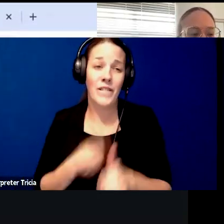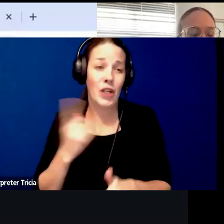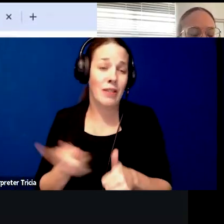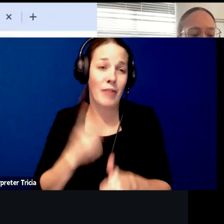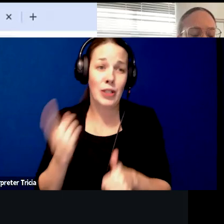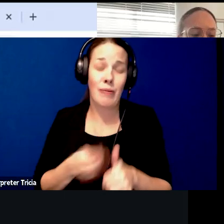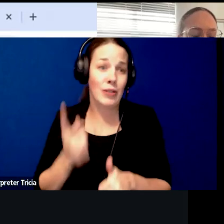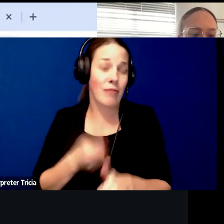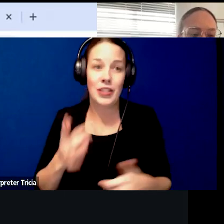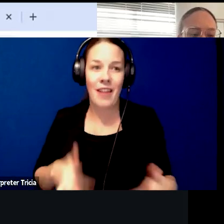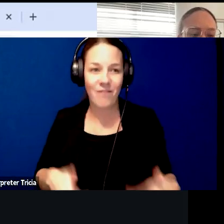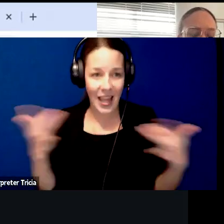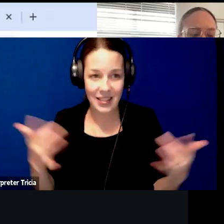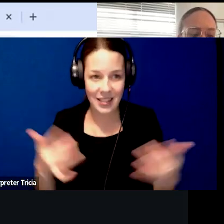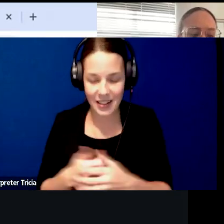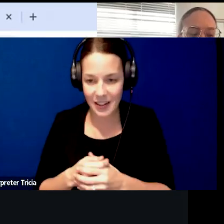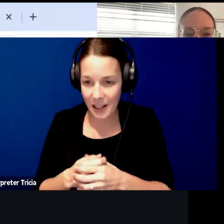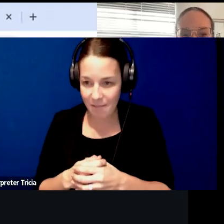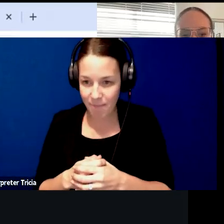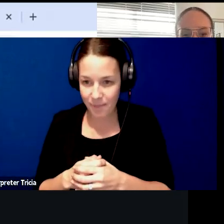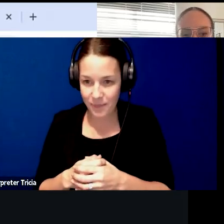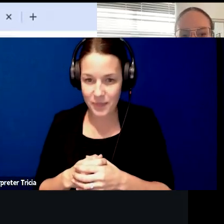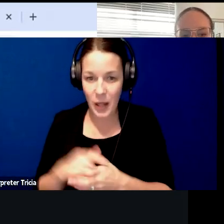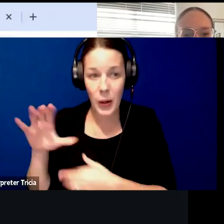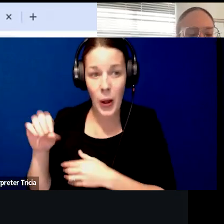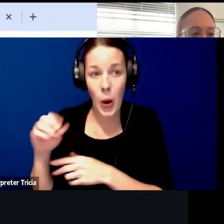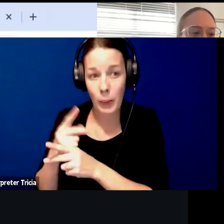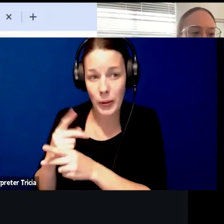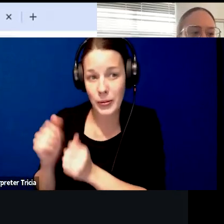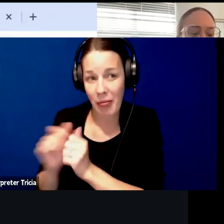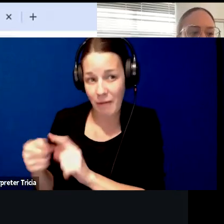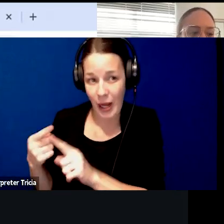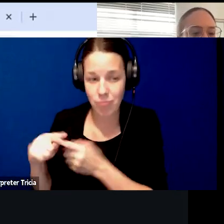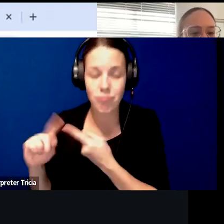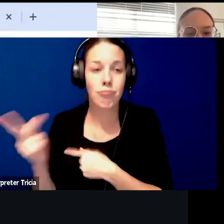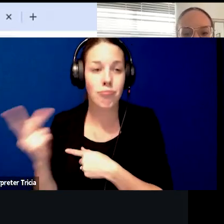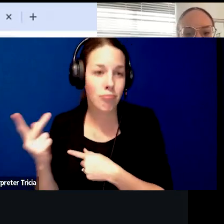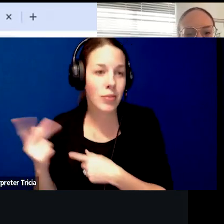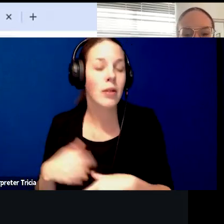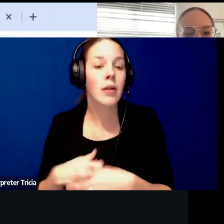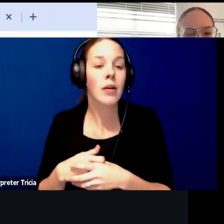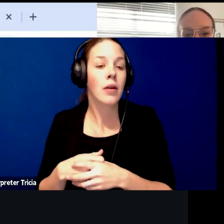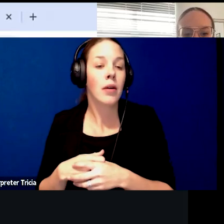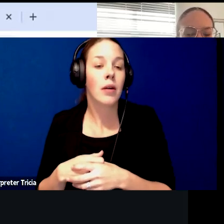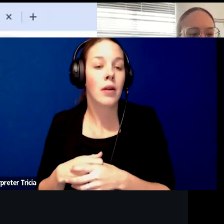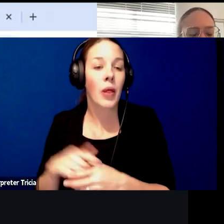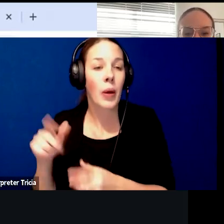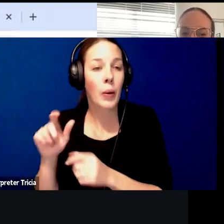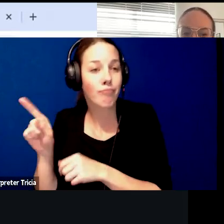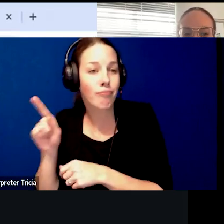And that event was, co-produced with a friend of mine who, was doing some work through Facebook, just bringing together